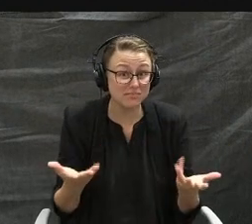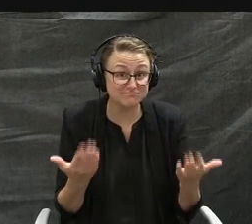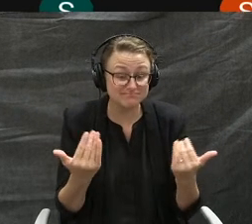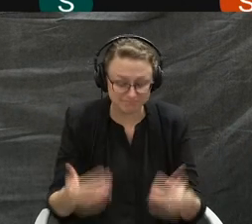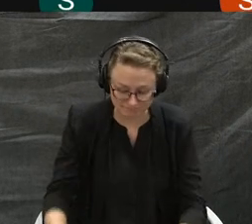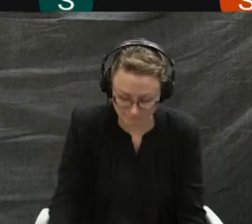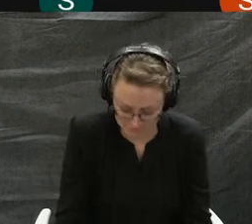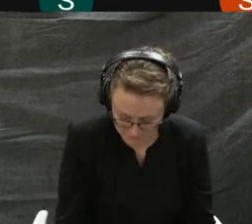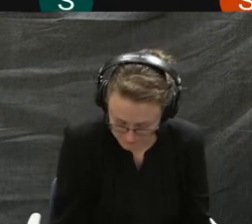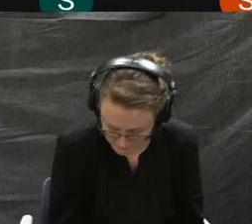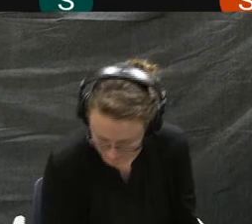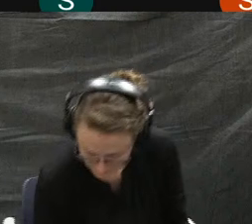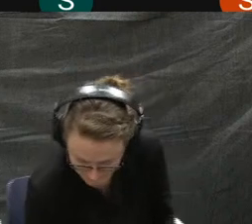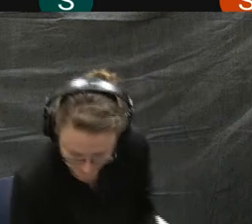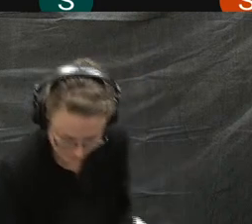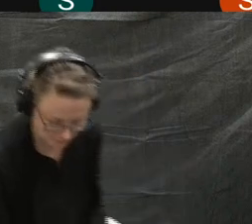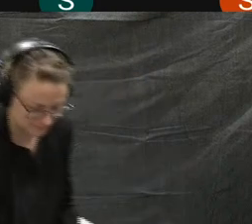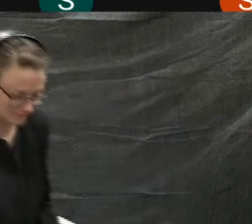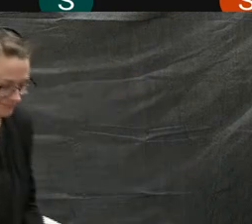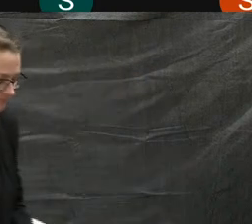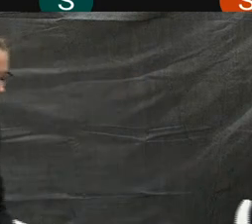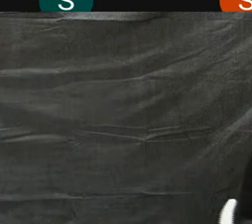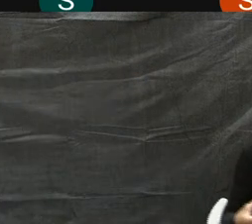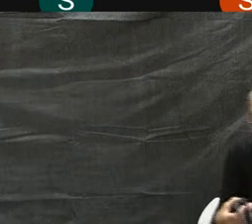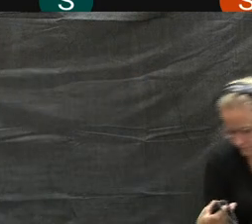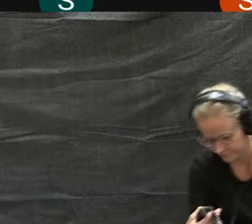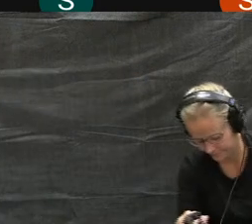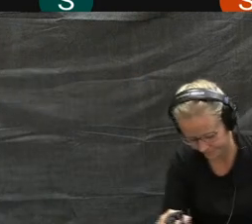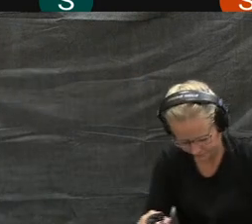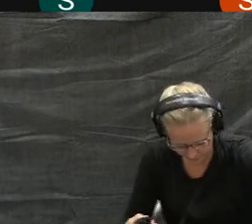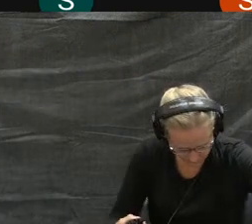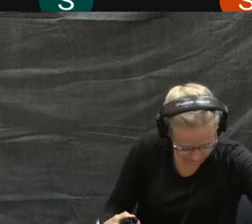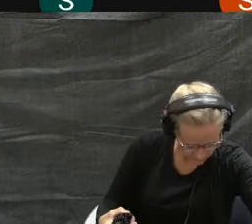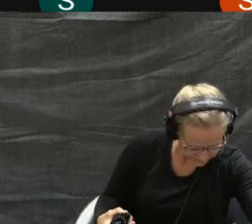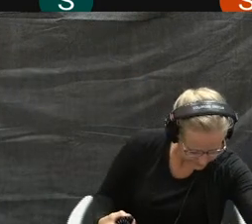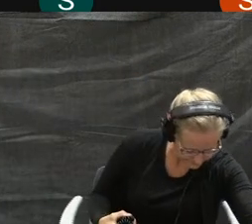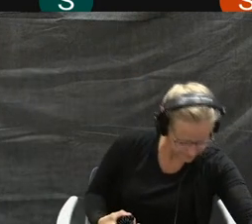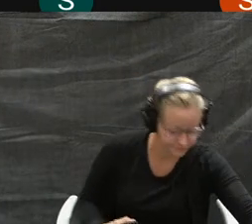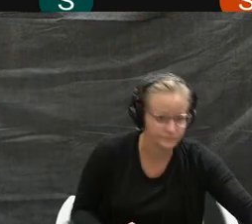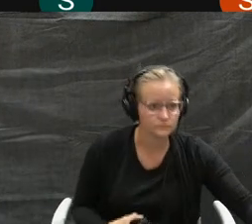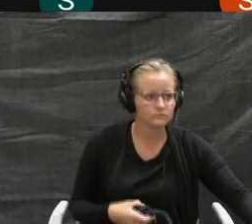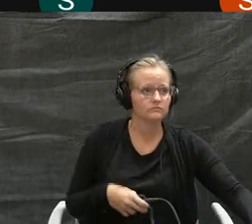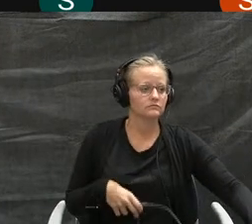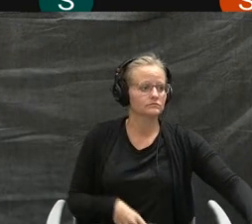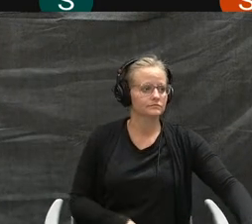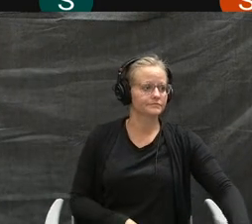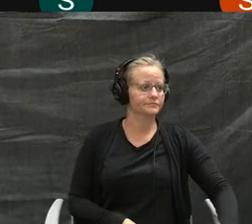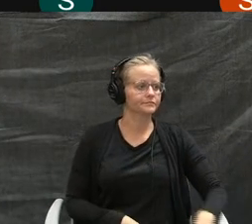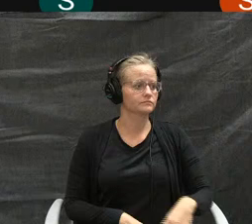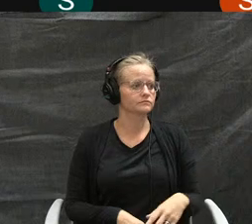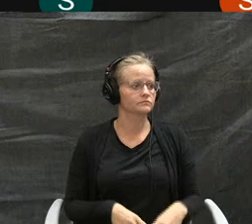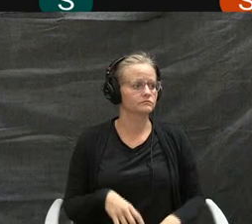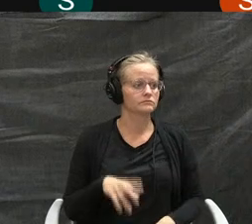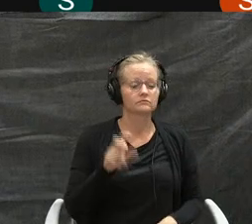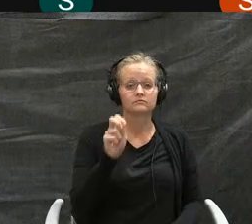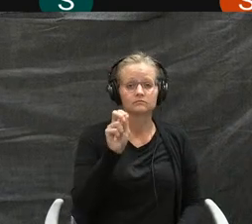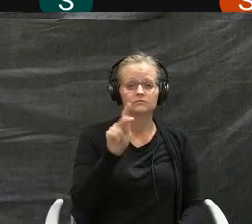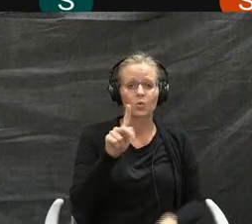Are we going to do questions in the end? Yeah, so we're going to. We're going to hold questions for the discussion.